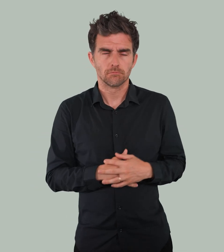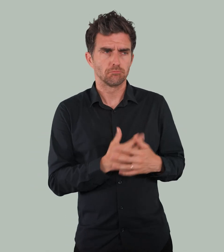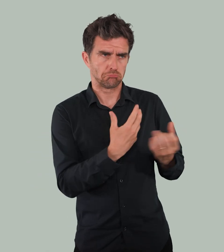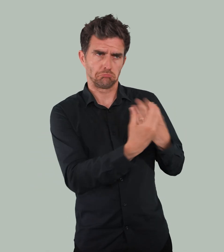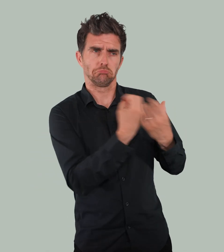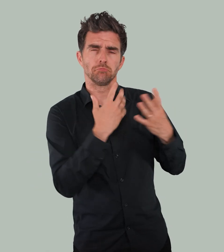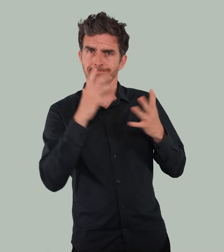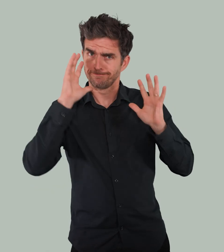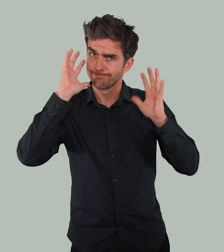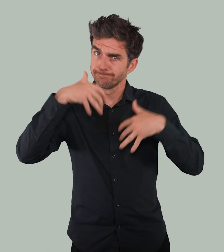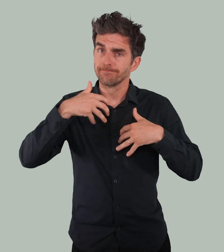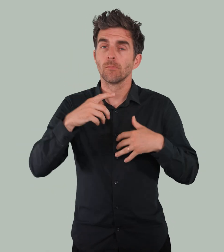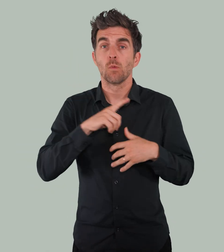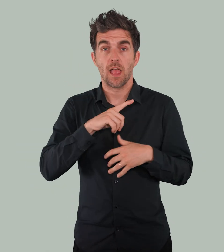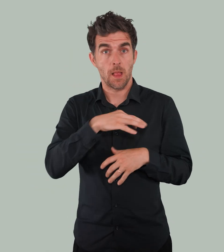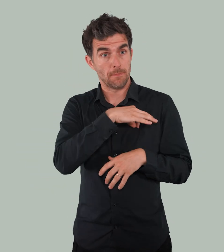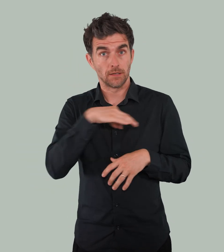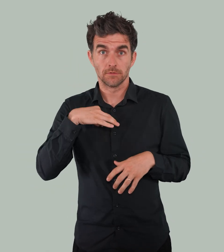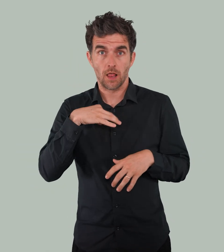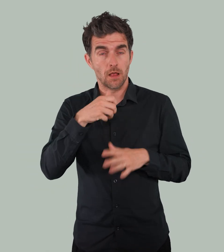50. Respondents often raise concerns about how medical and